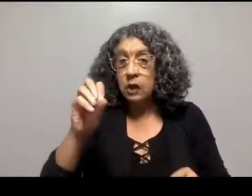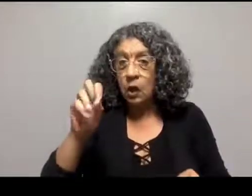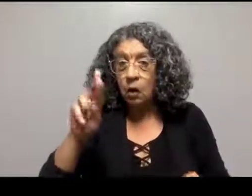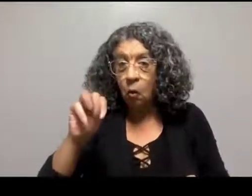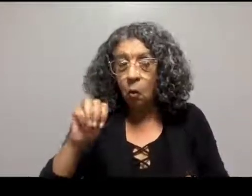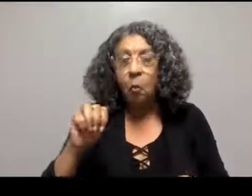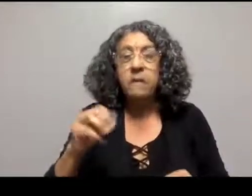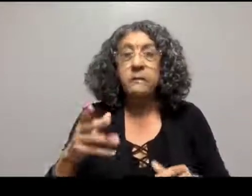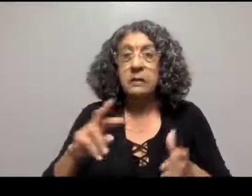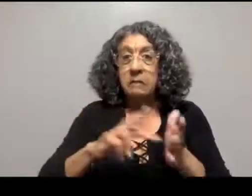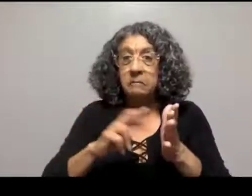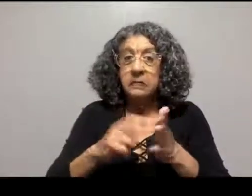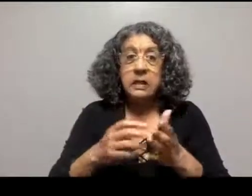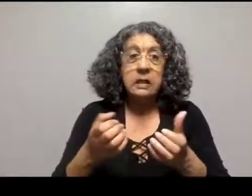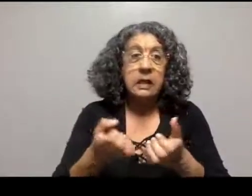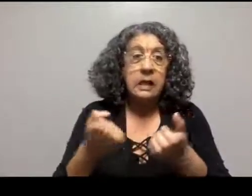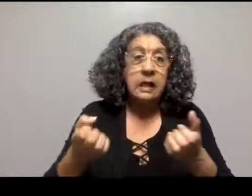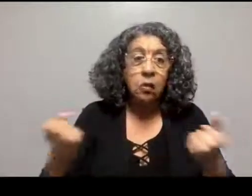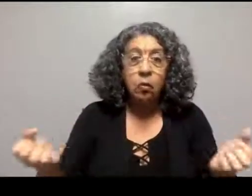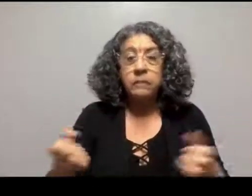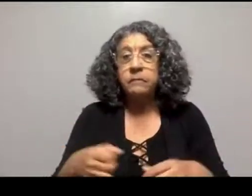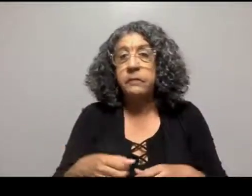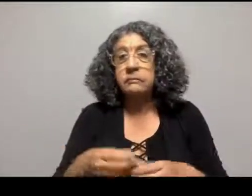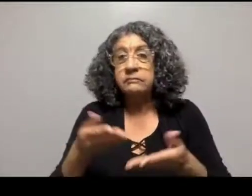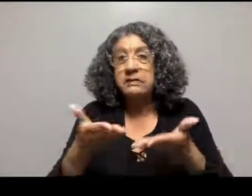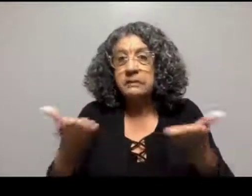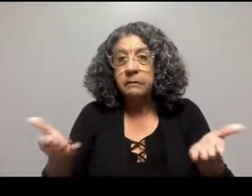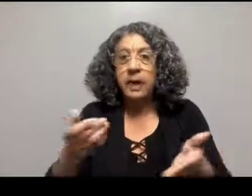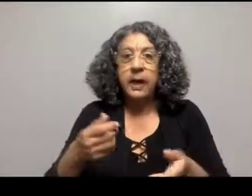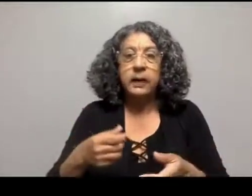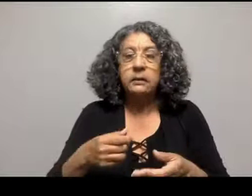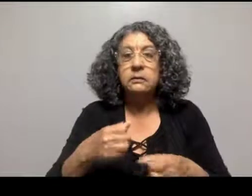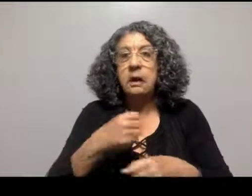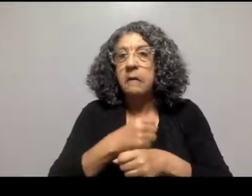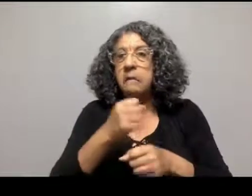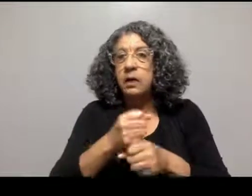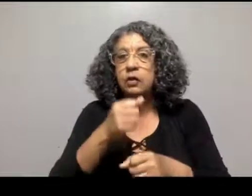So the office norms meaning equipment or supplies